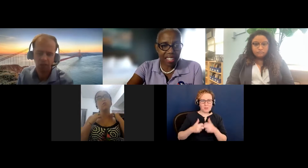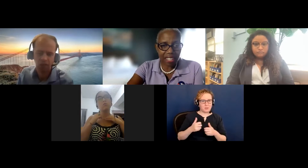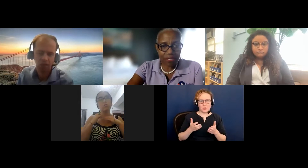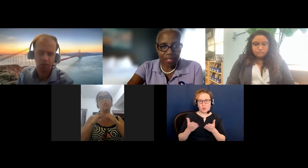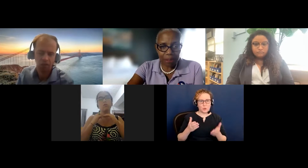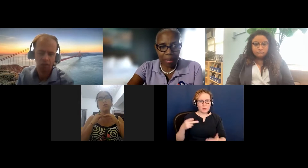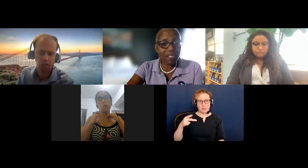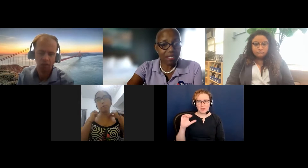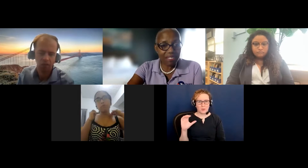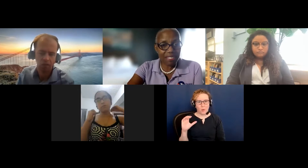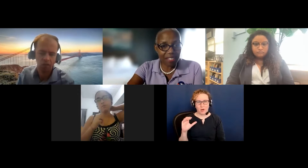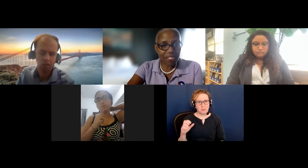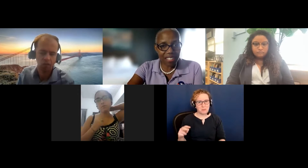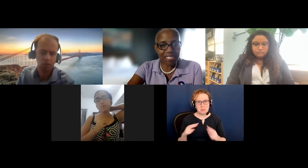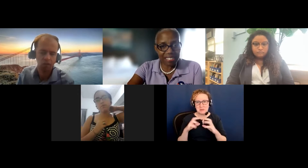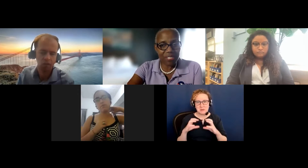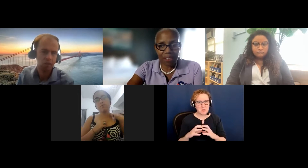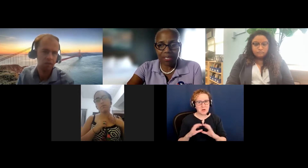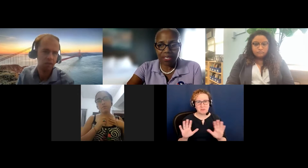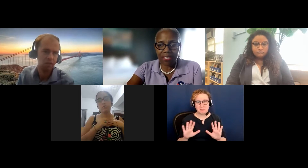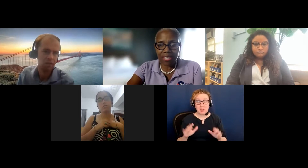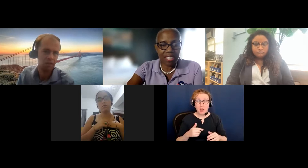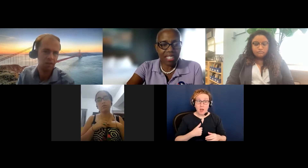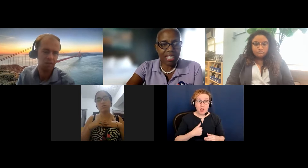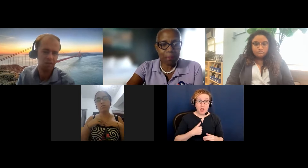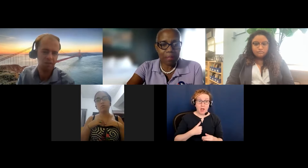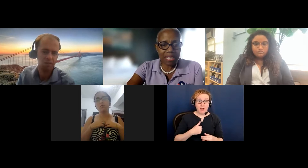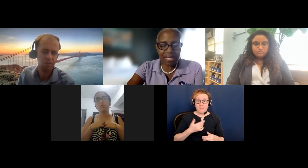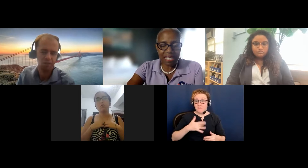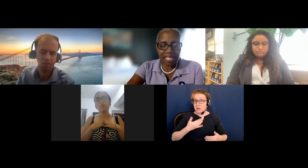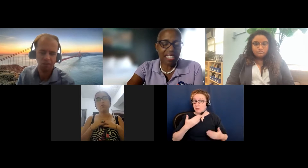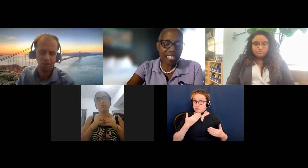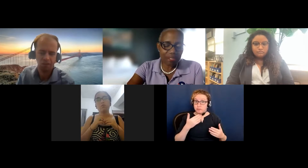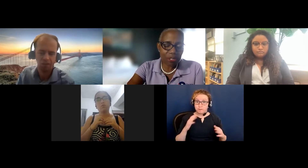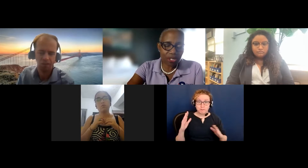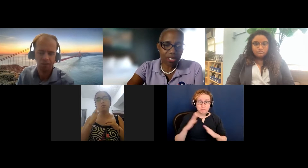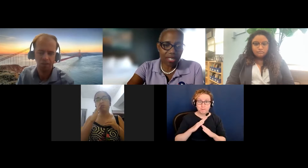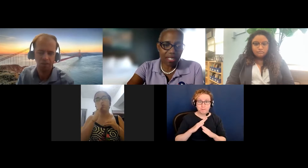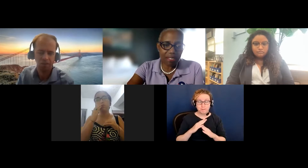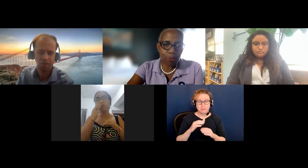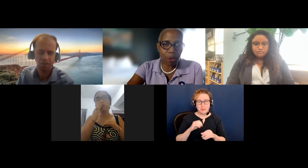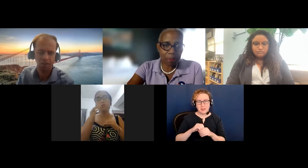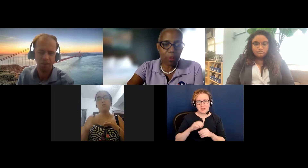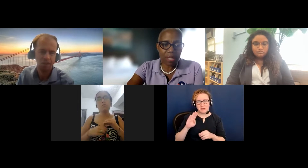never felt better than I felt when I was serving in Belize. I think it was due to the weather.